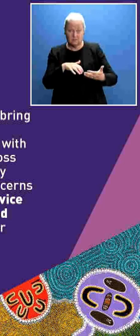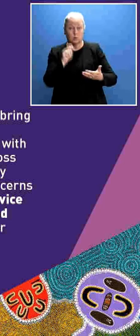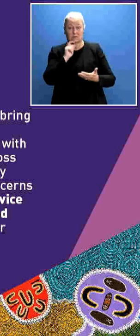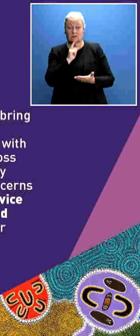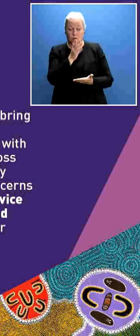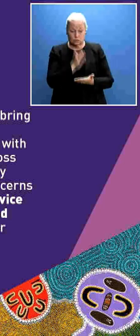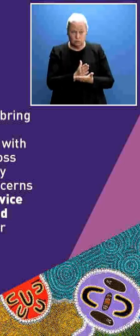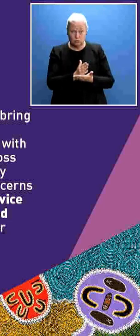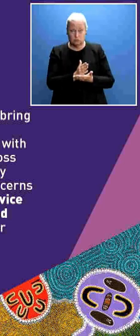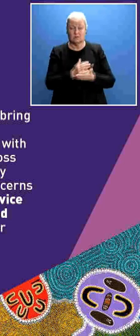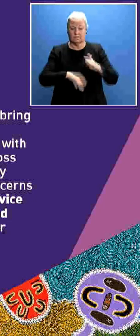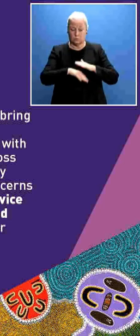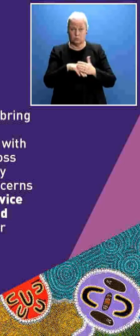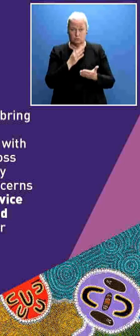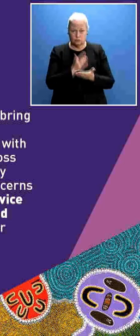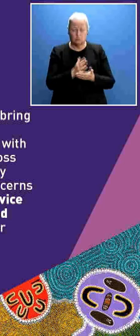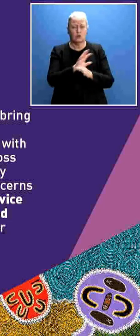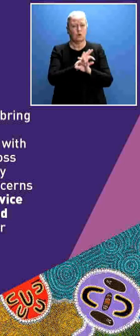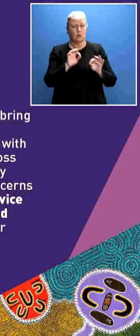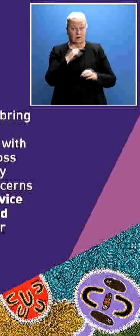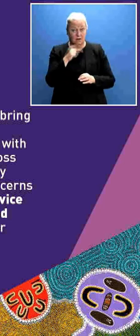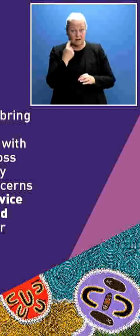the whole truth and nothing but the truth? Yes.